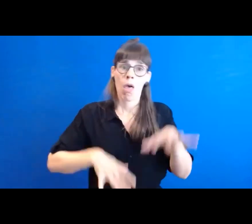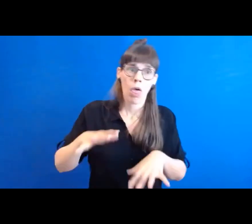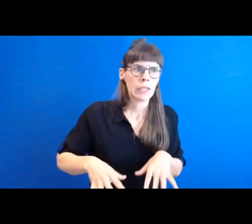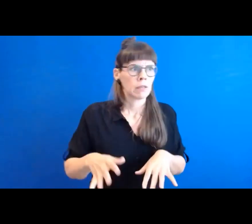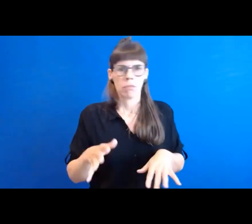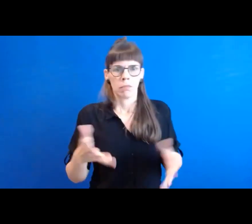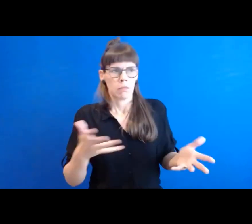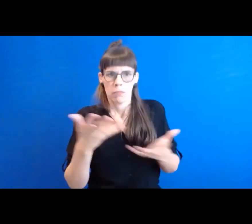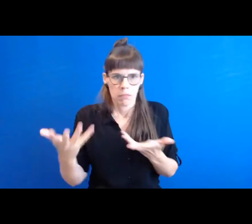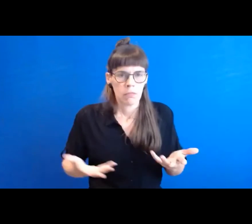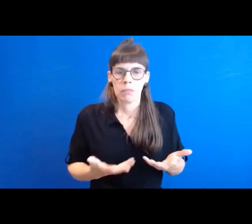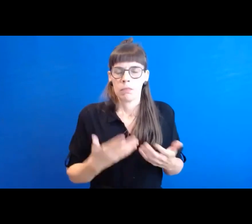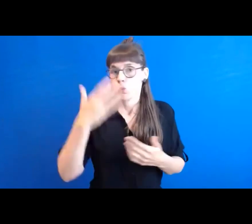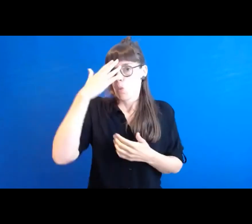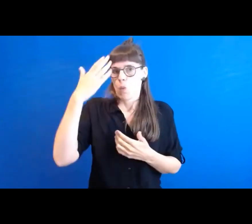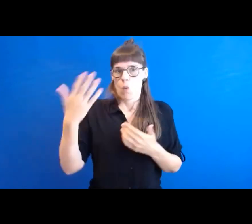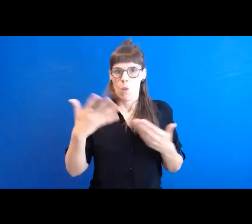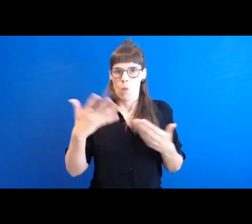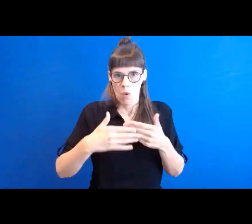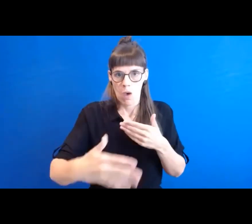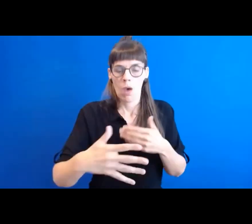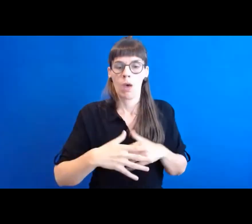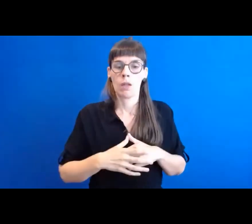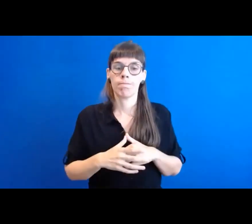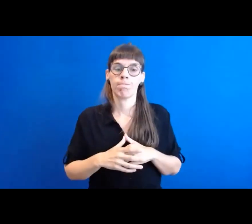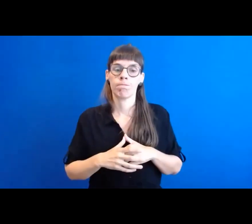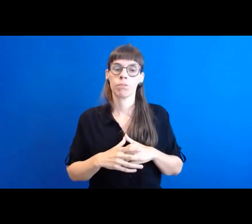so on. Many times these people were put in situations of